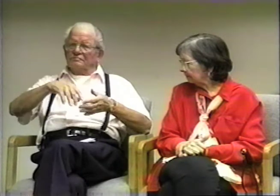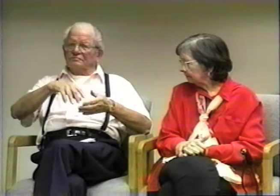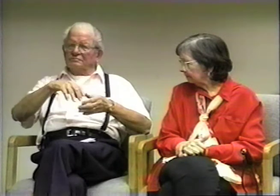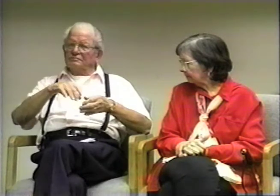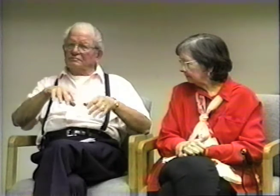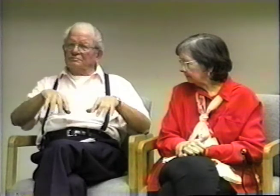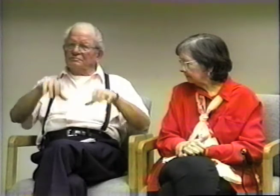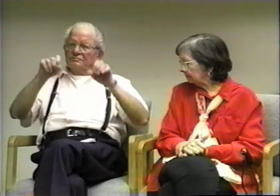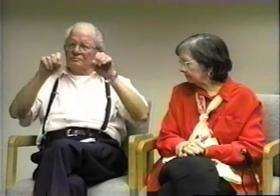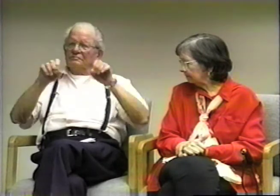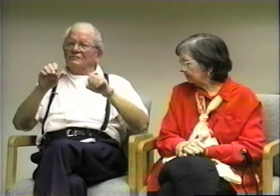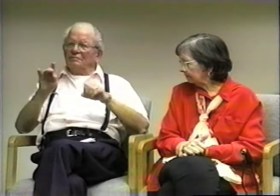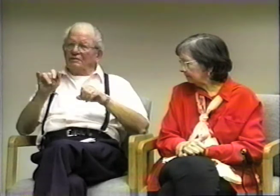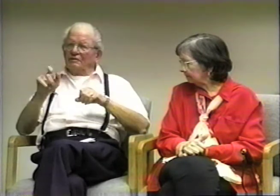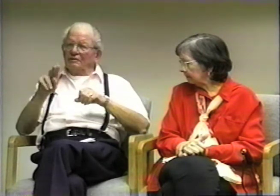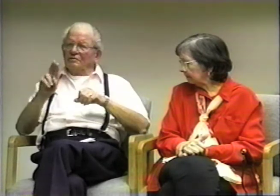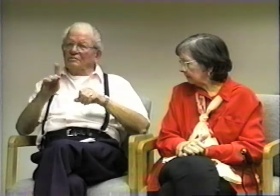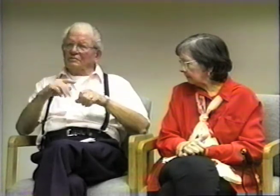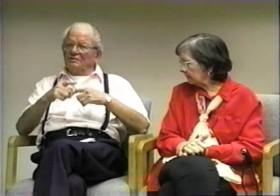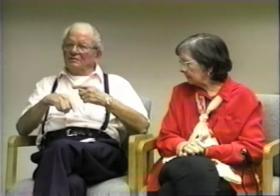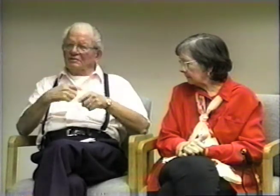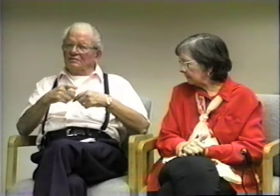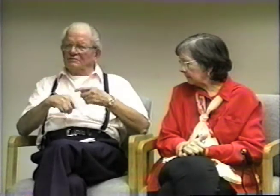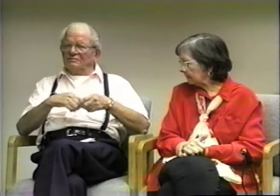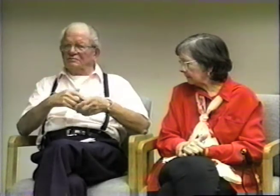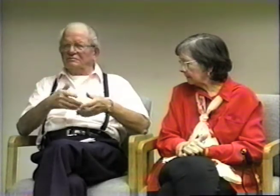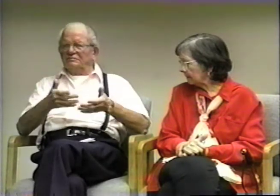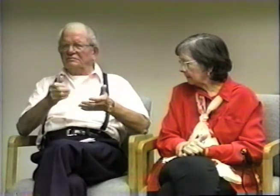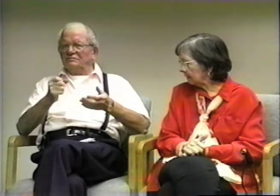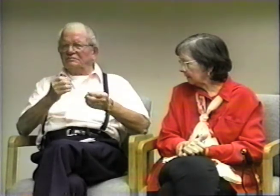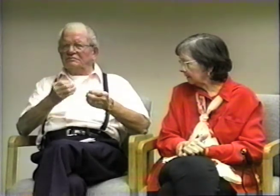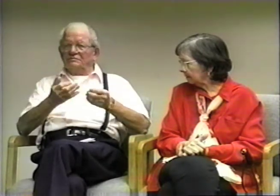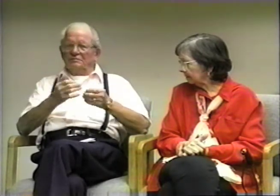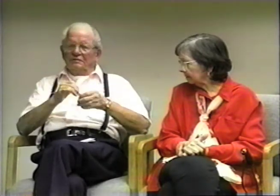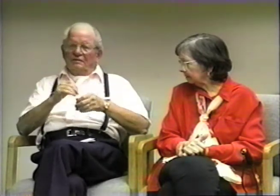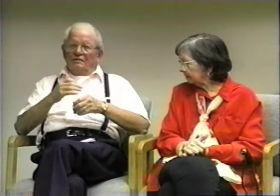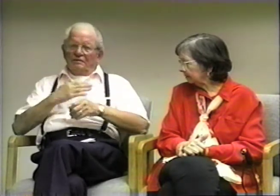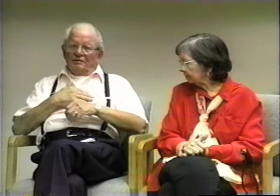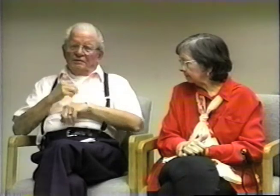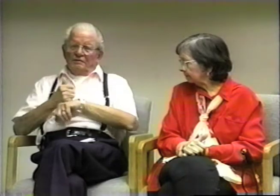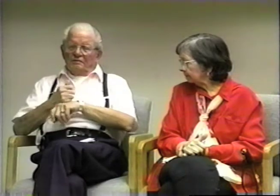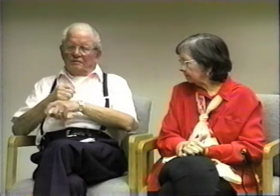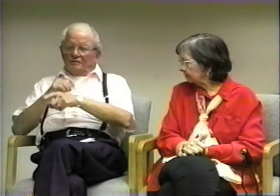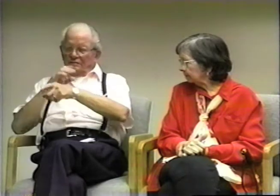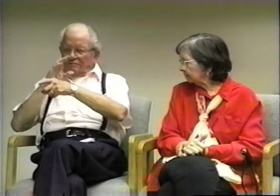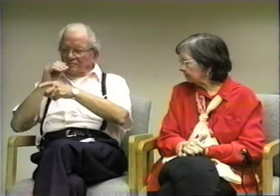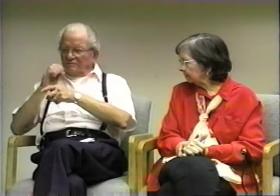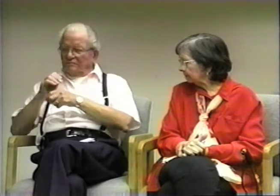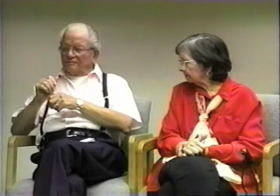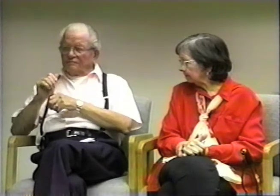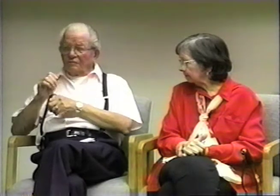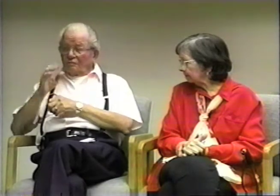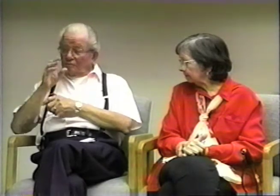They took courses to learn sign and to interpret.